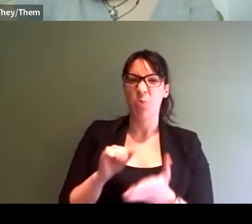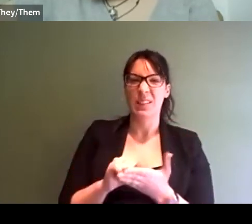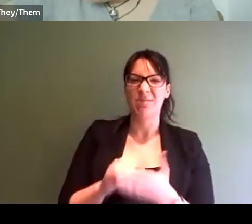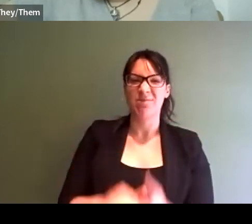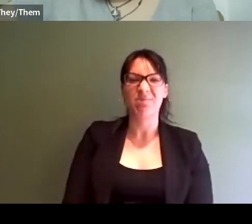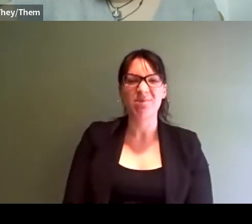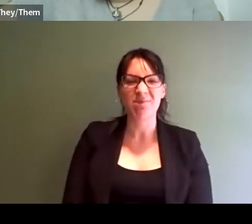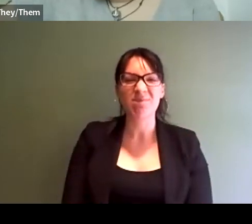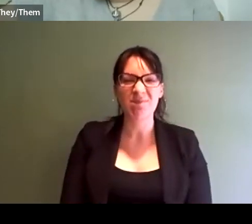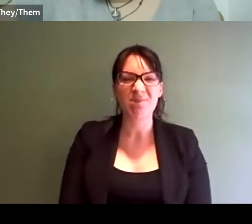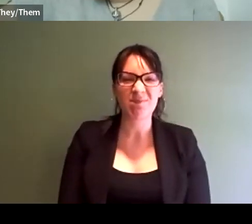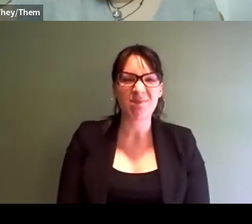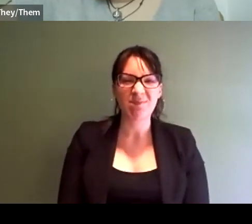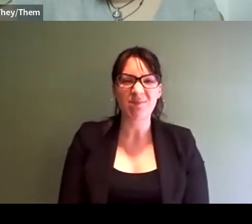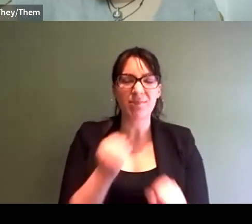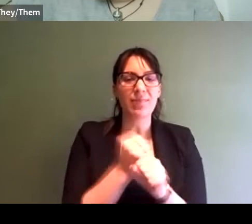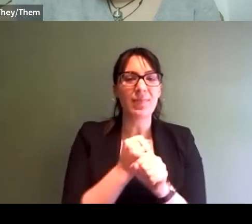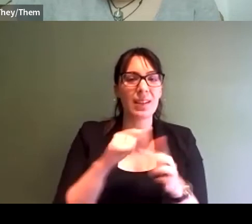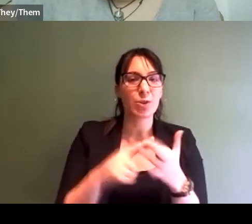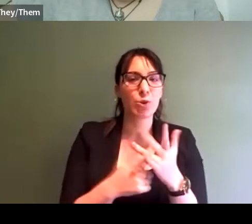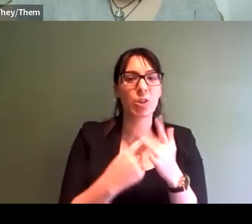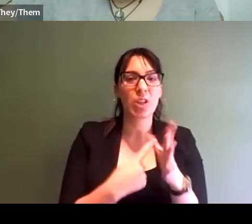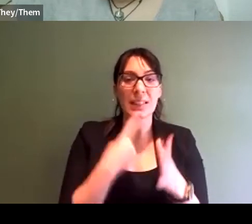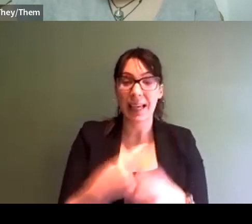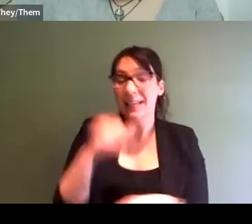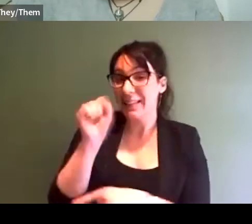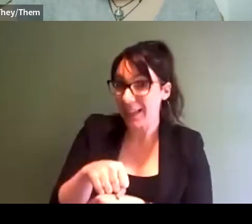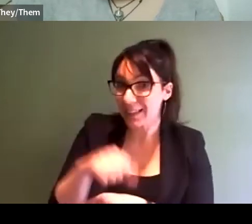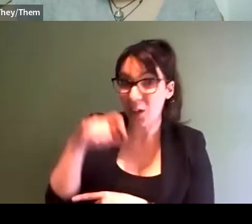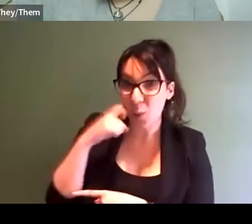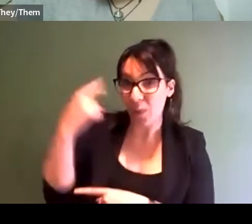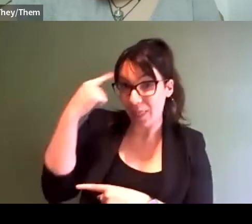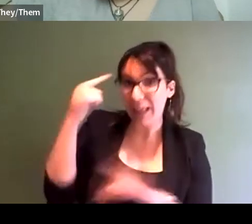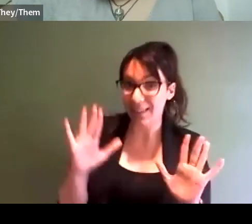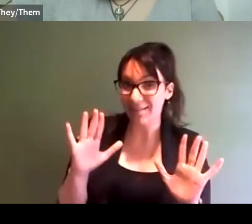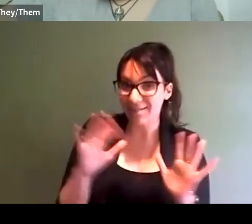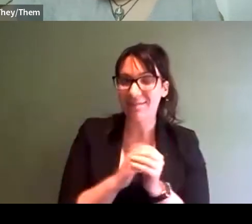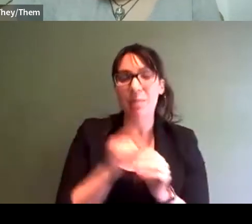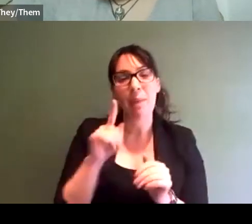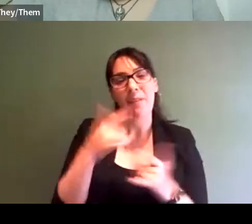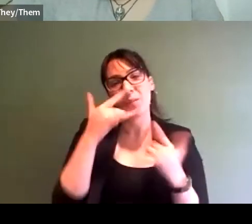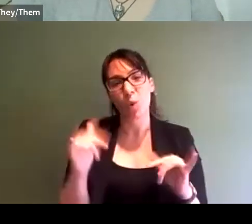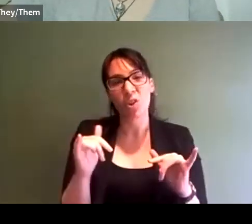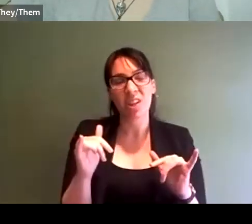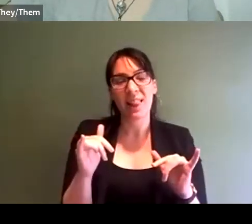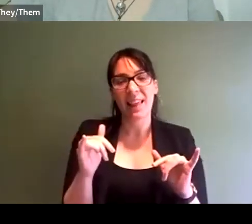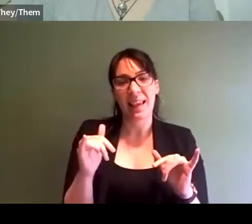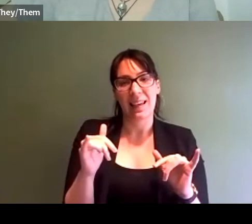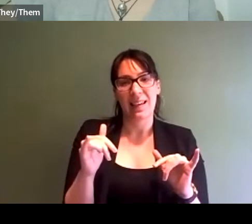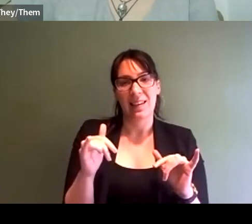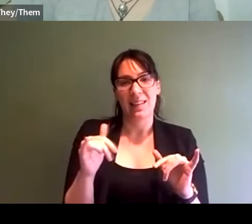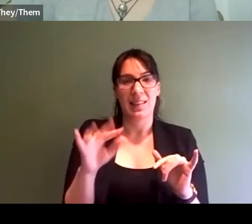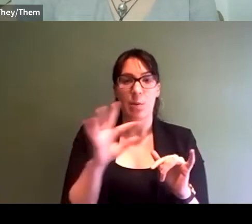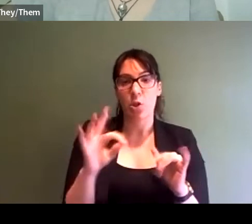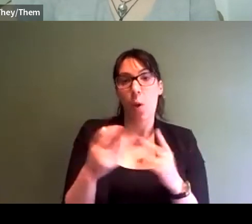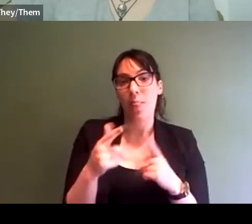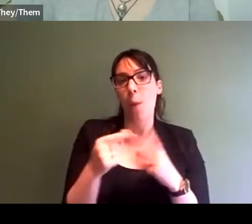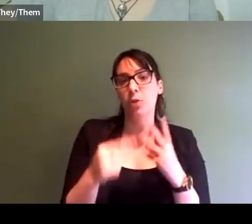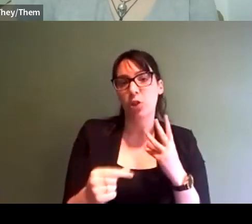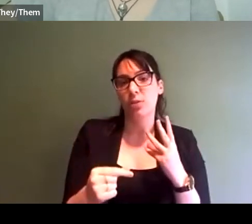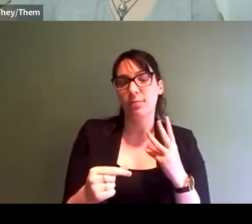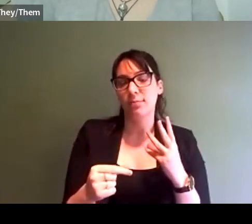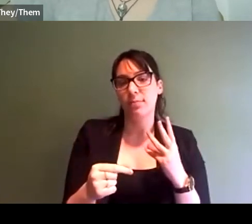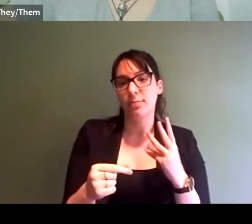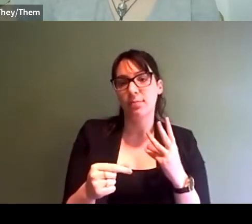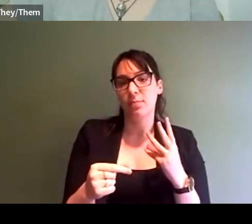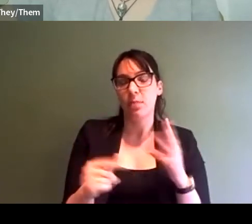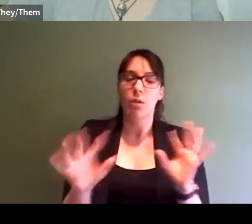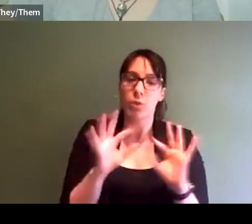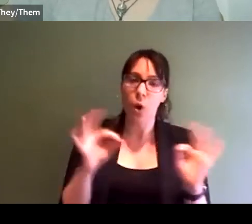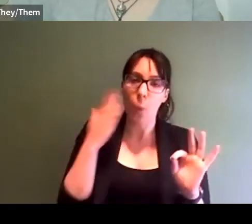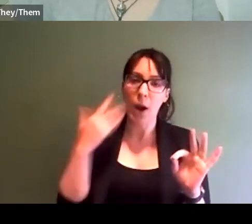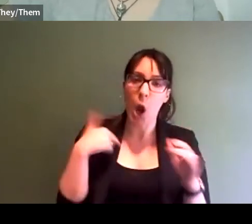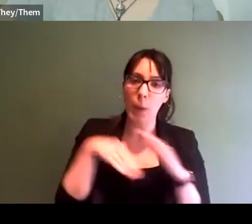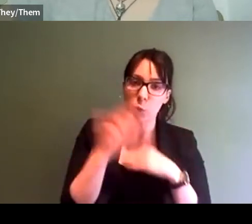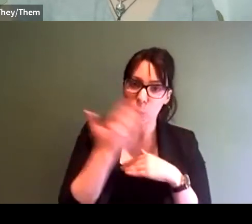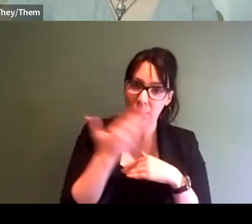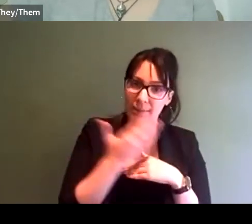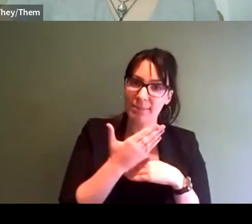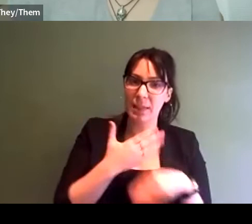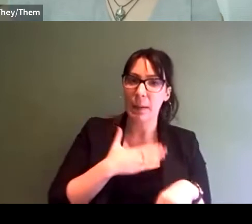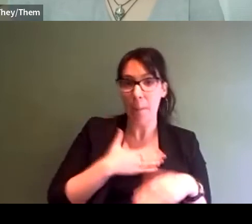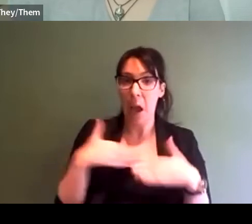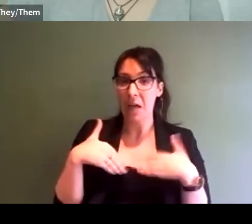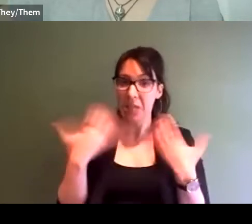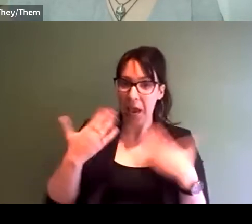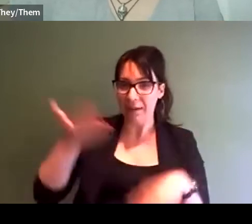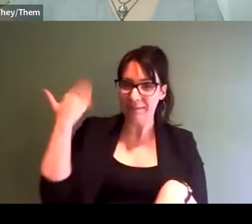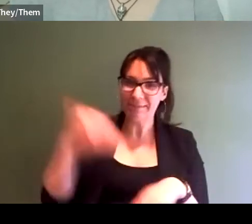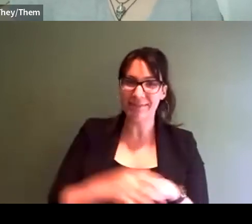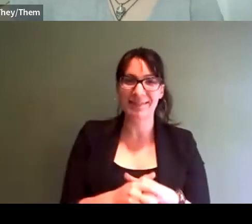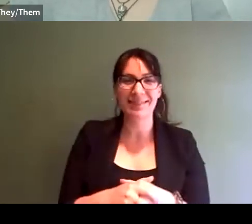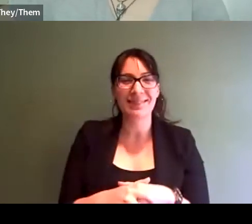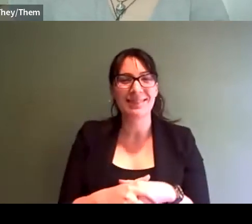Yeah.